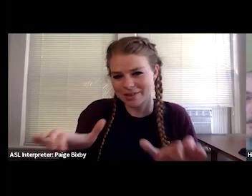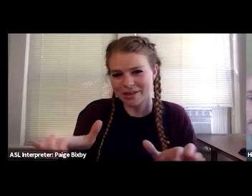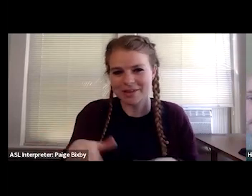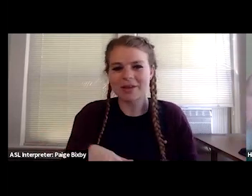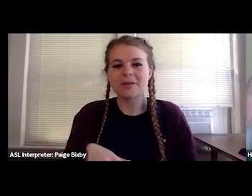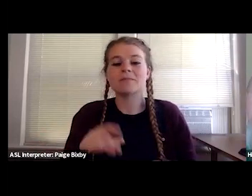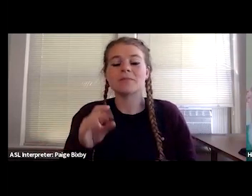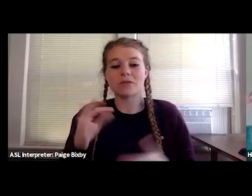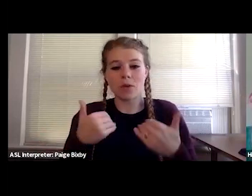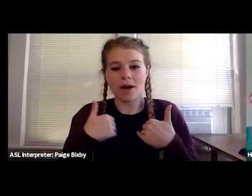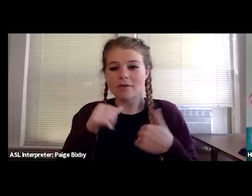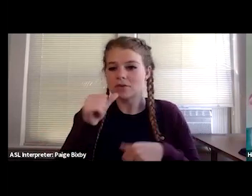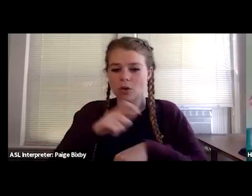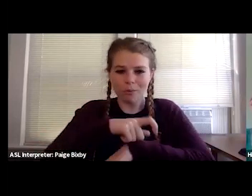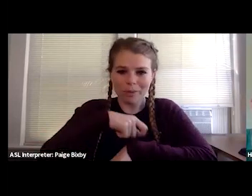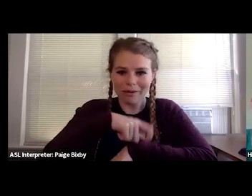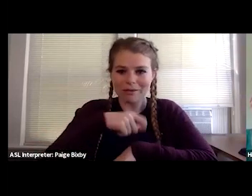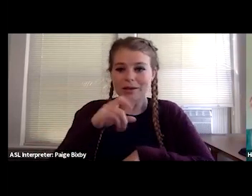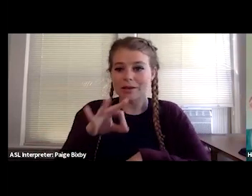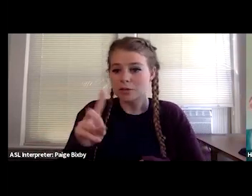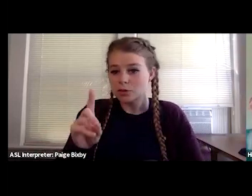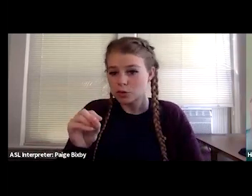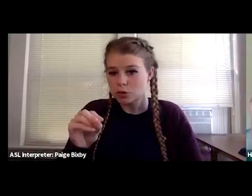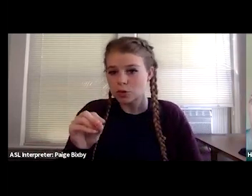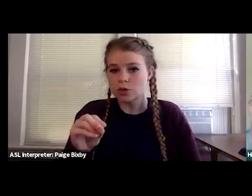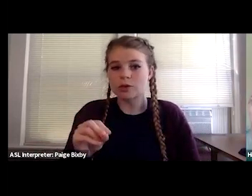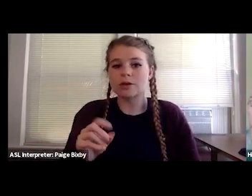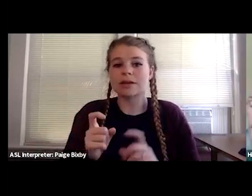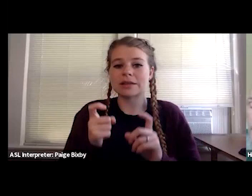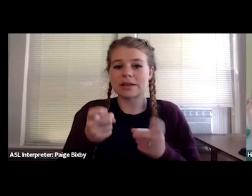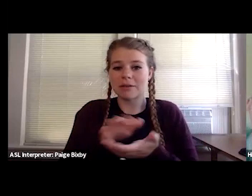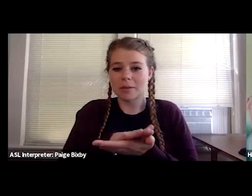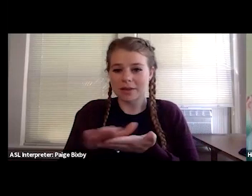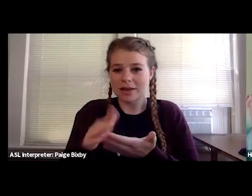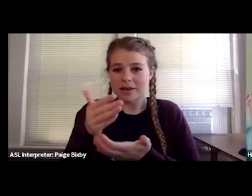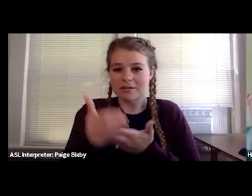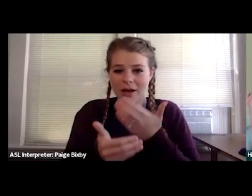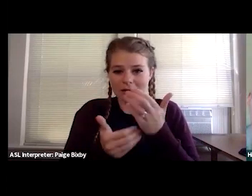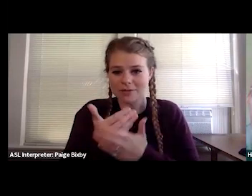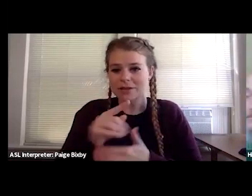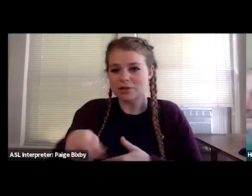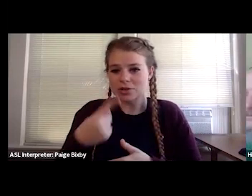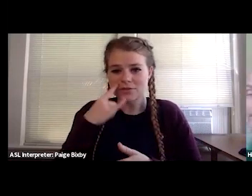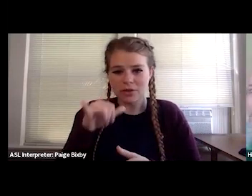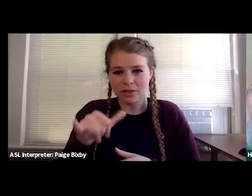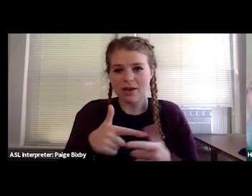is avoid picking at the wounds, or if they do, try to give the person a clean pair of gloves that they just use for that and then they can throw away after,